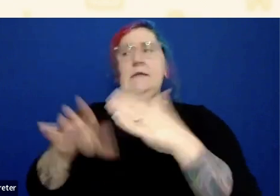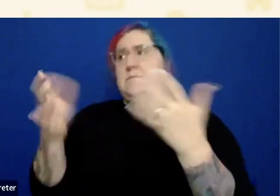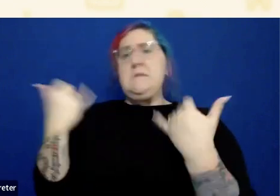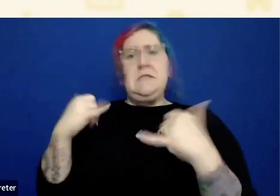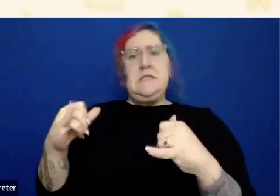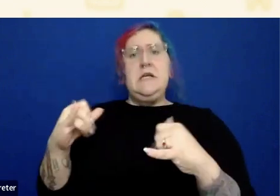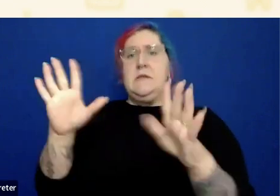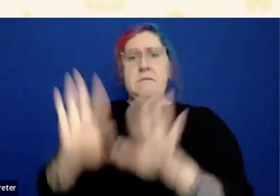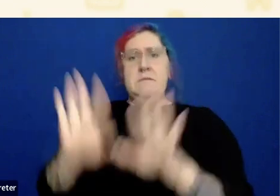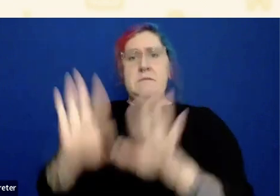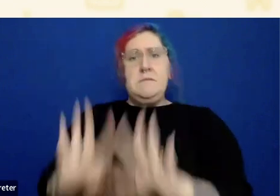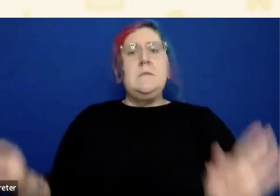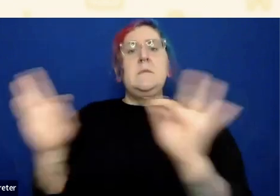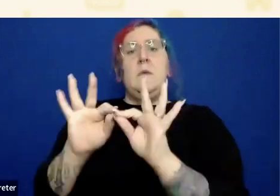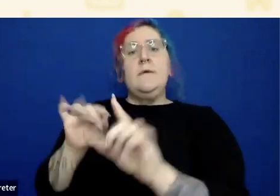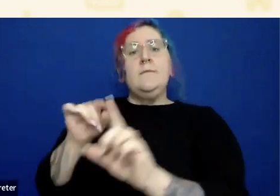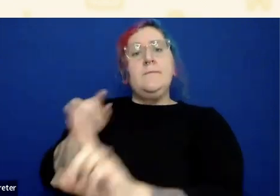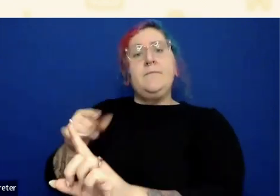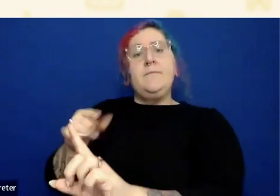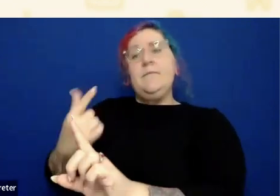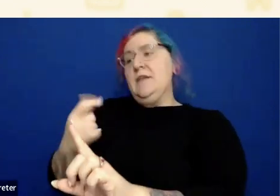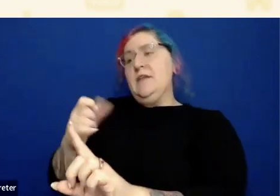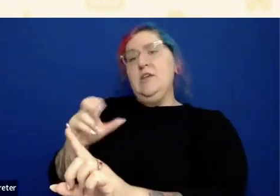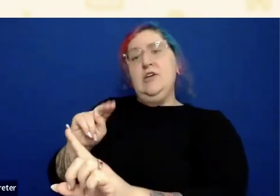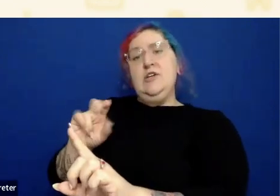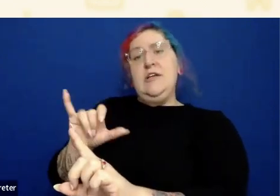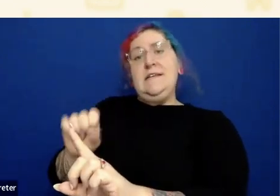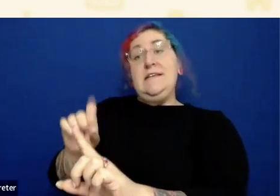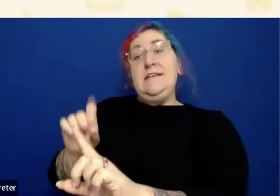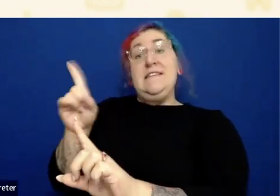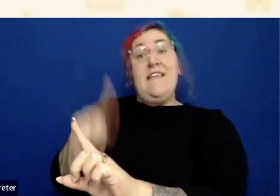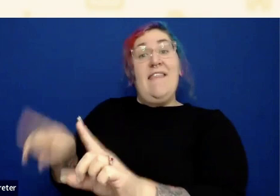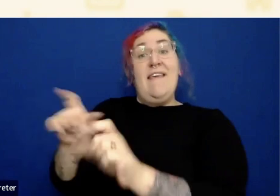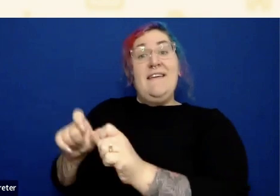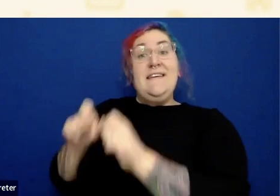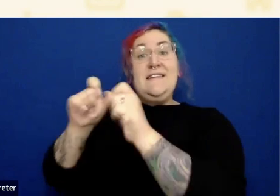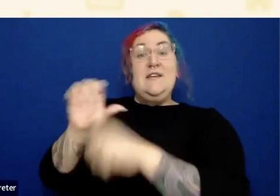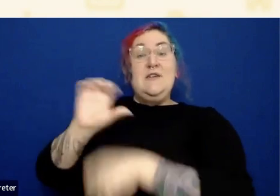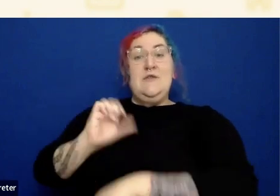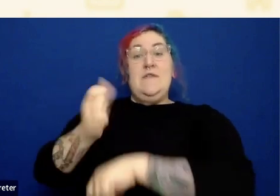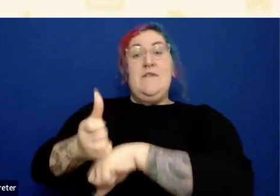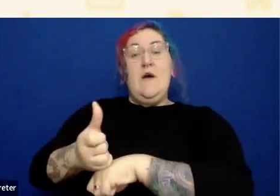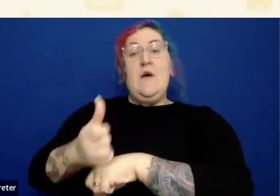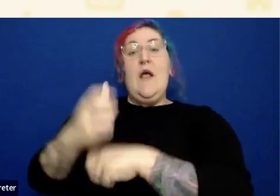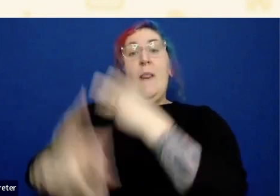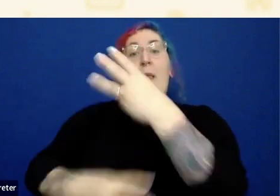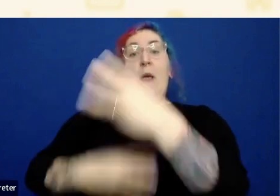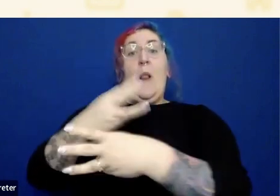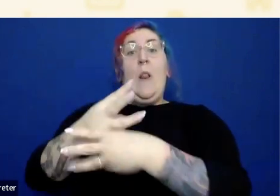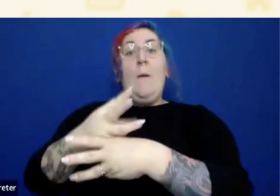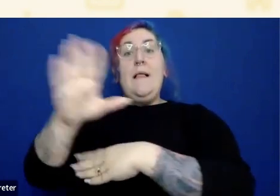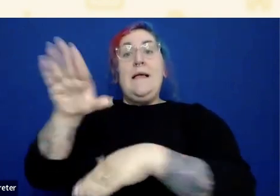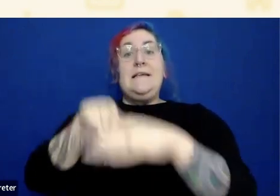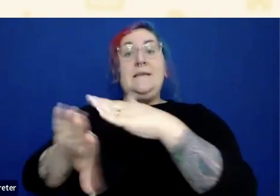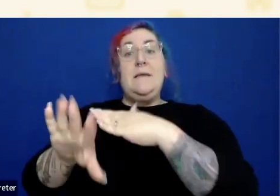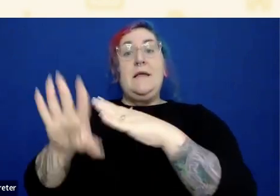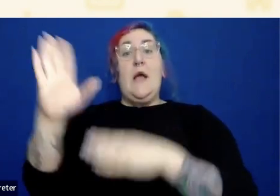to found the Global Accessibility Awareness Day Foundation, which has an even deeper mission to promote accessibility